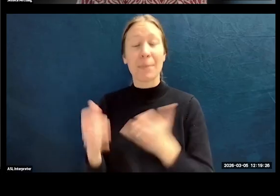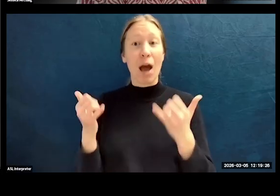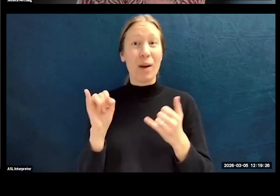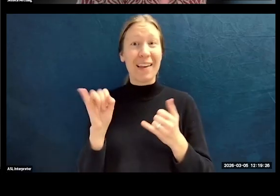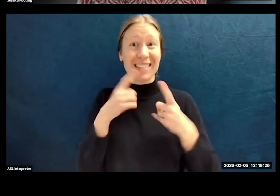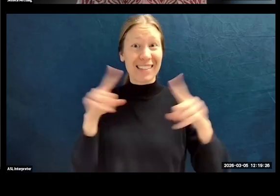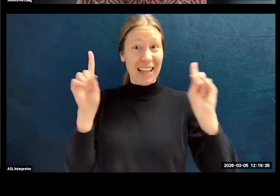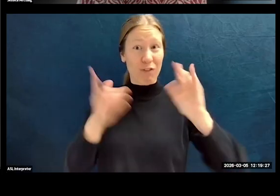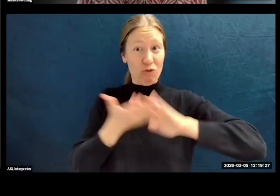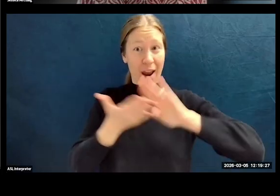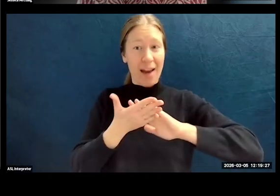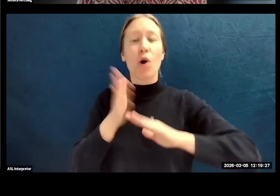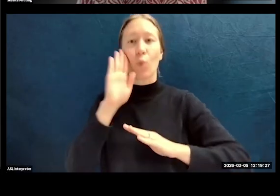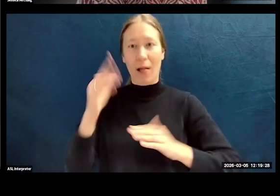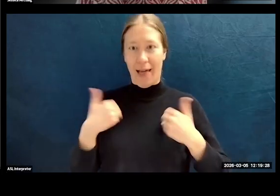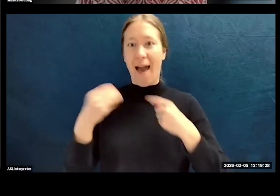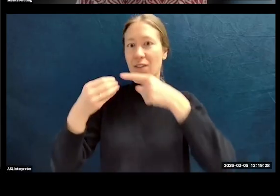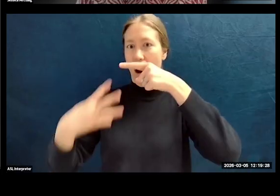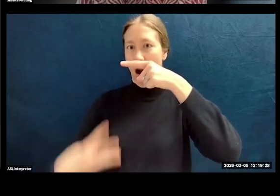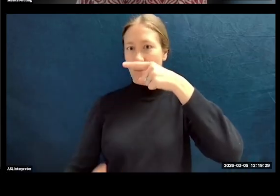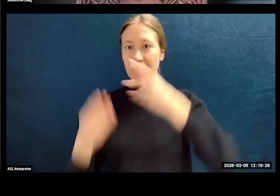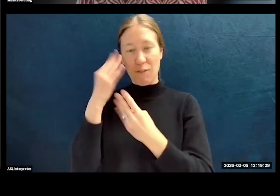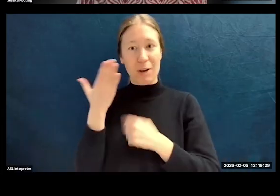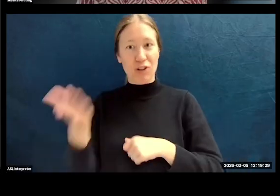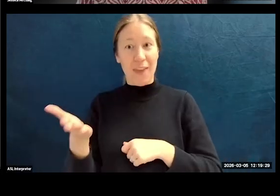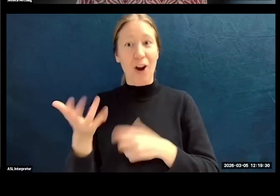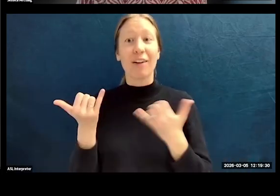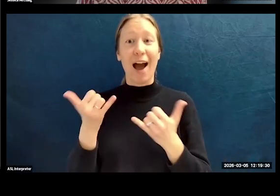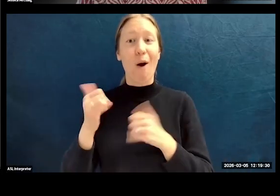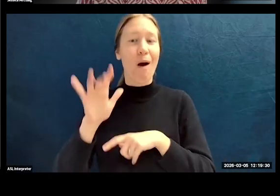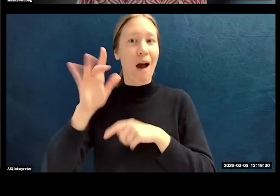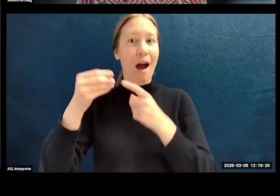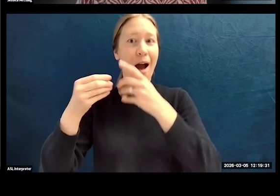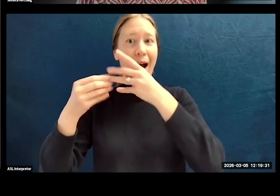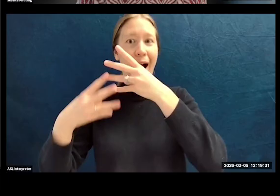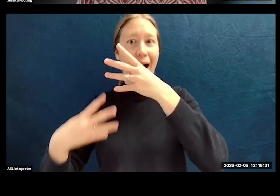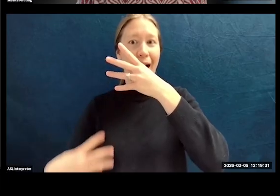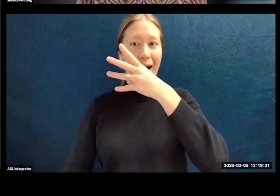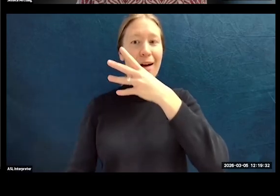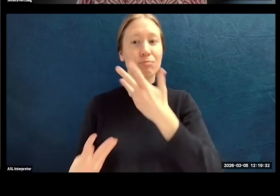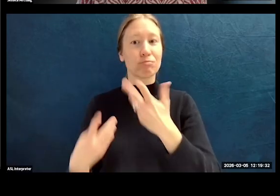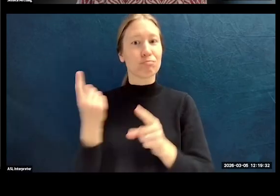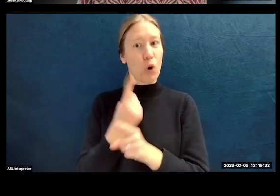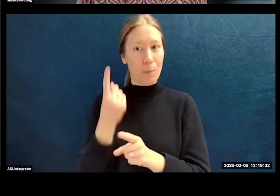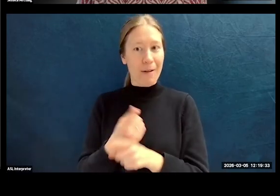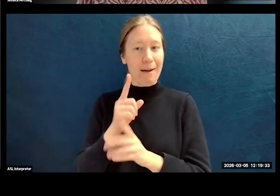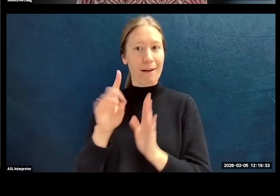And so I'm going to expand this and I can see that it has correctly interpreted the number of pages and it has detected